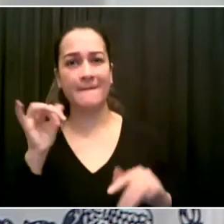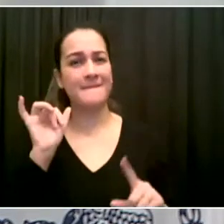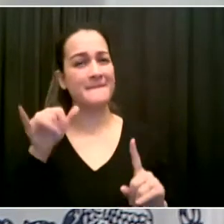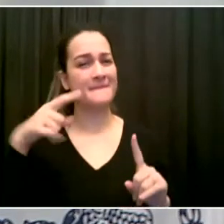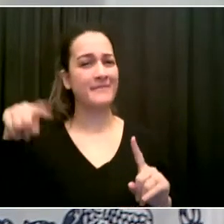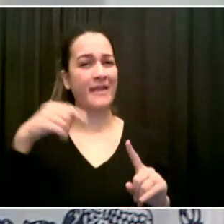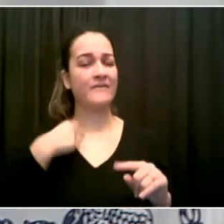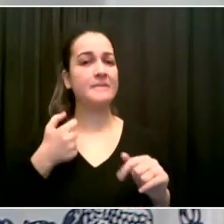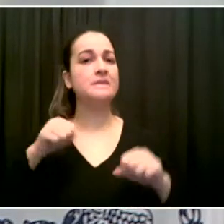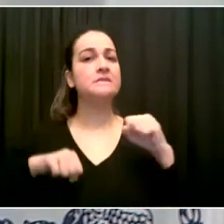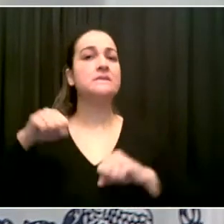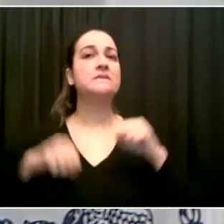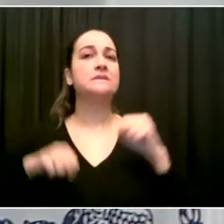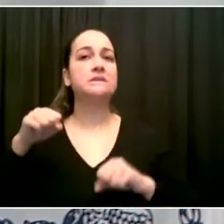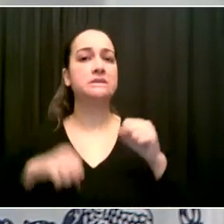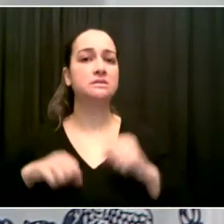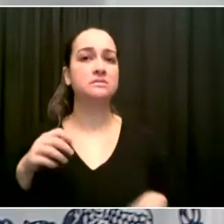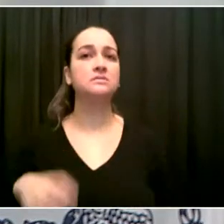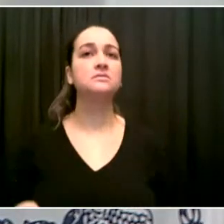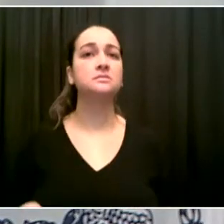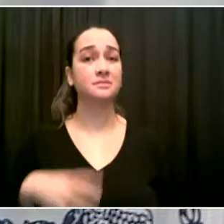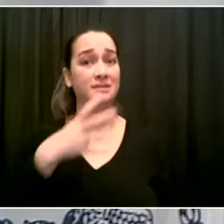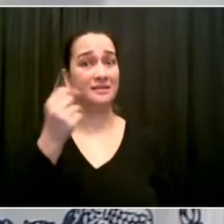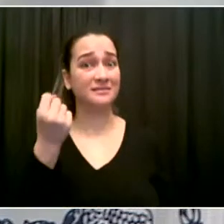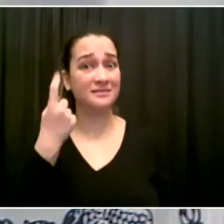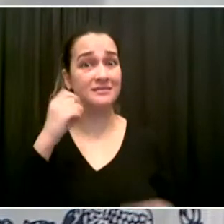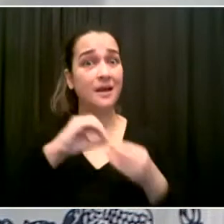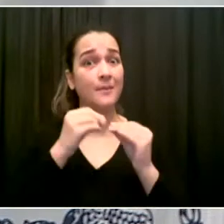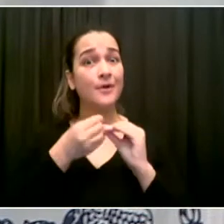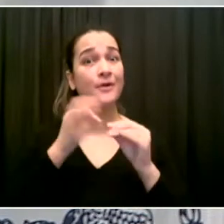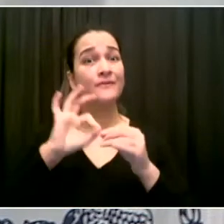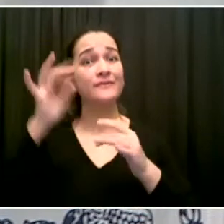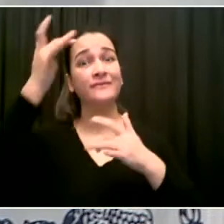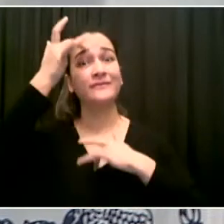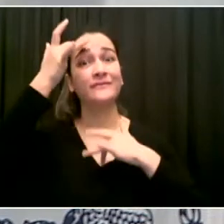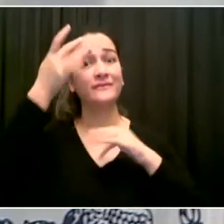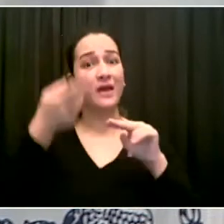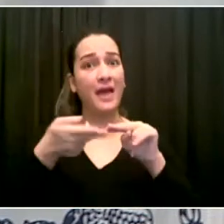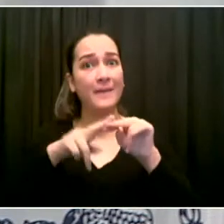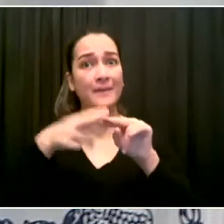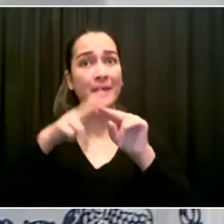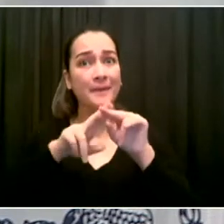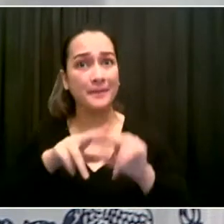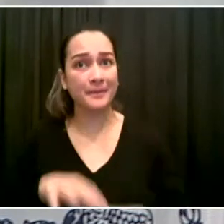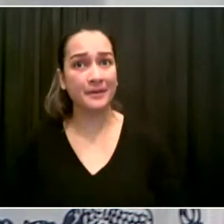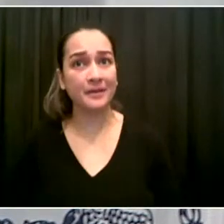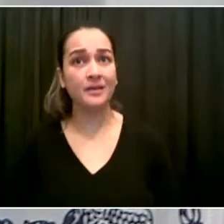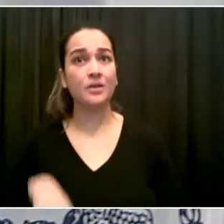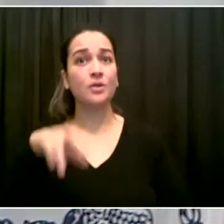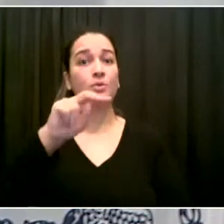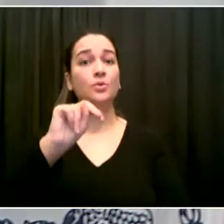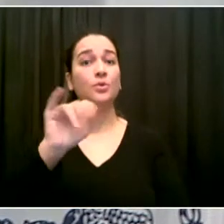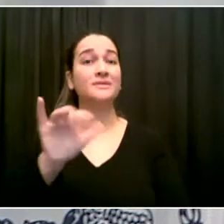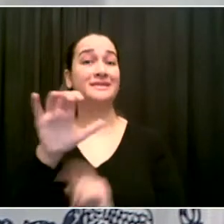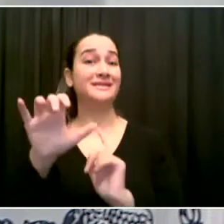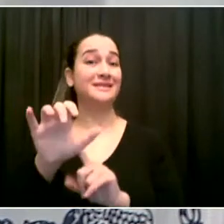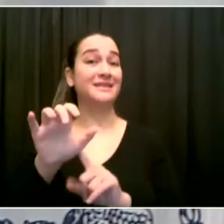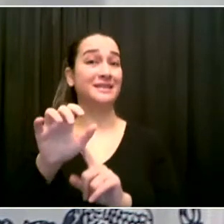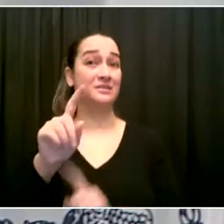HASN'T BEEN DONE.